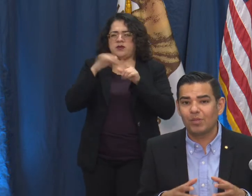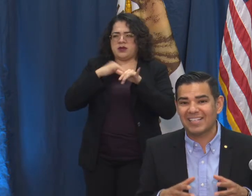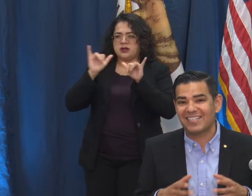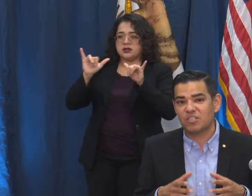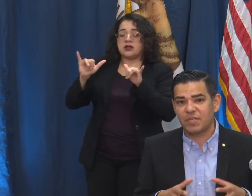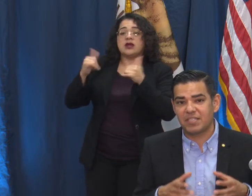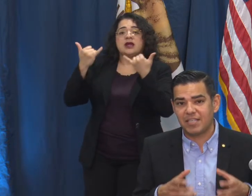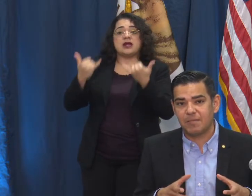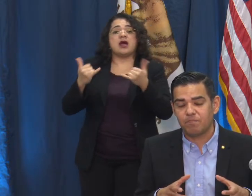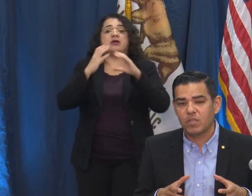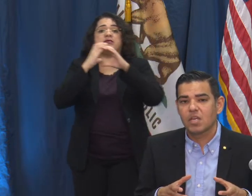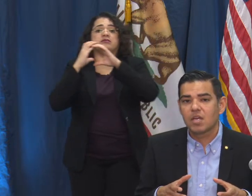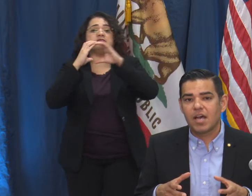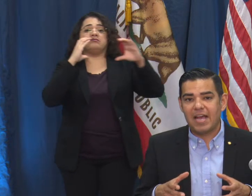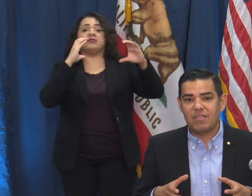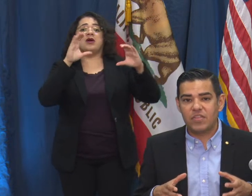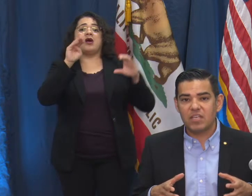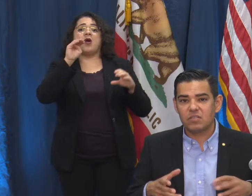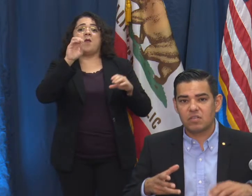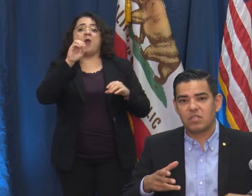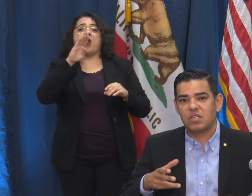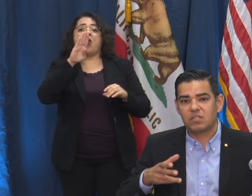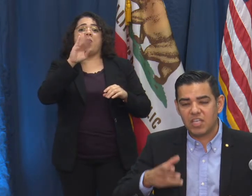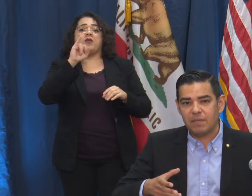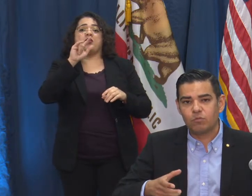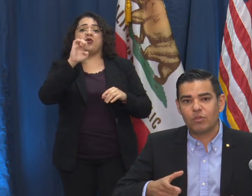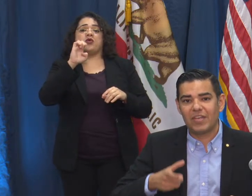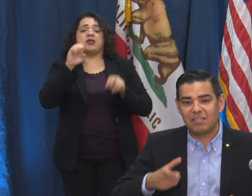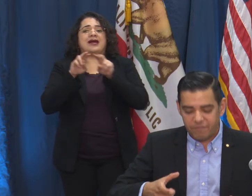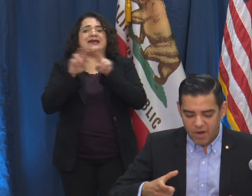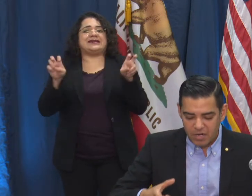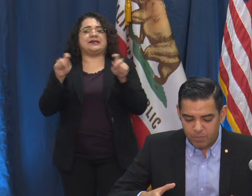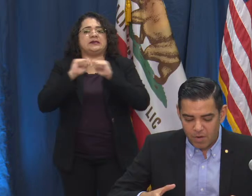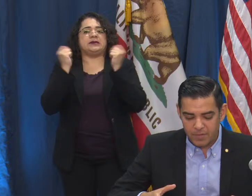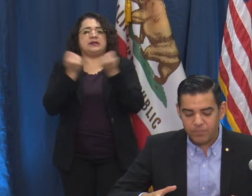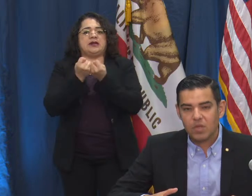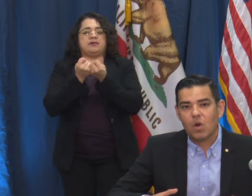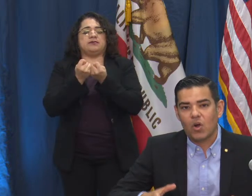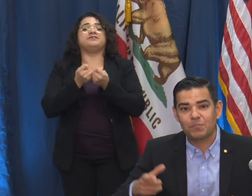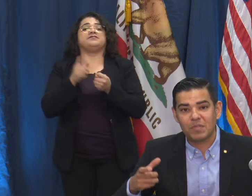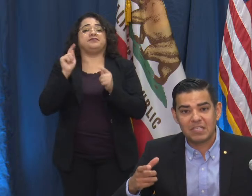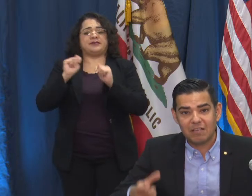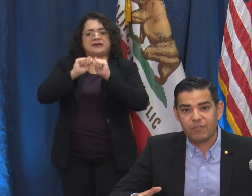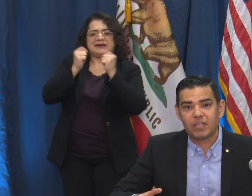assessment team and these teams within the Fire Department are specific